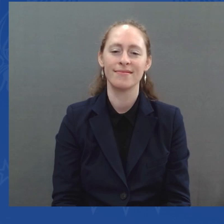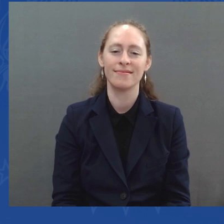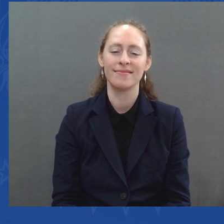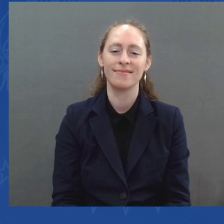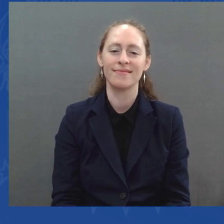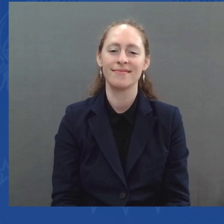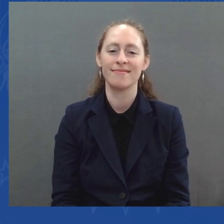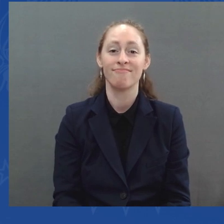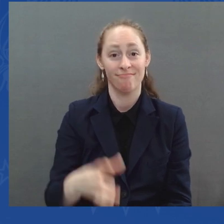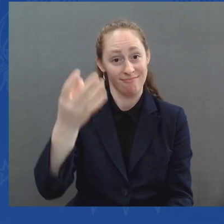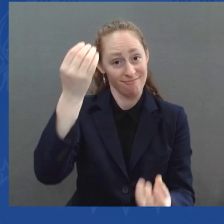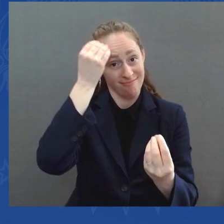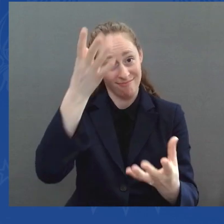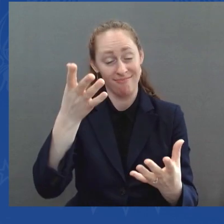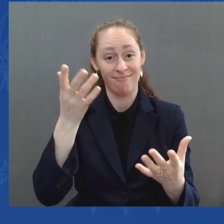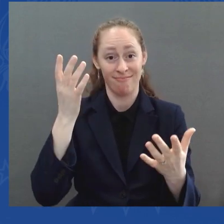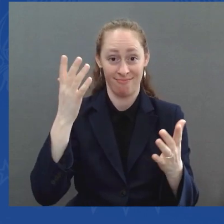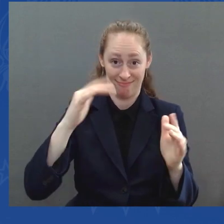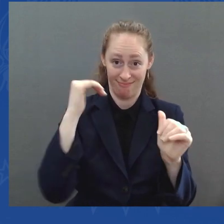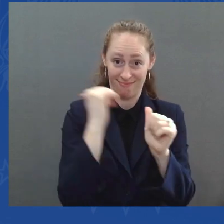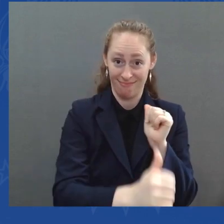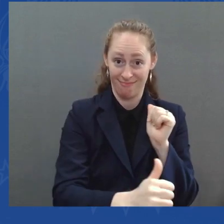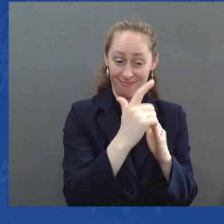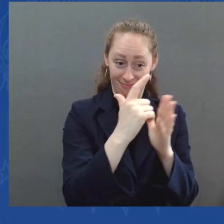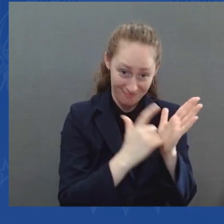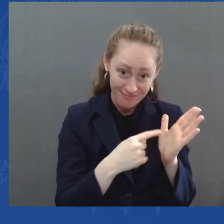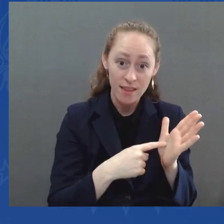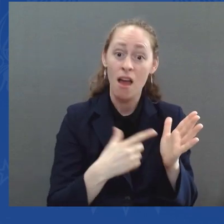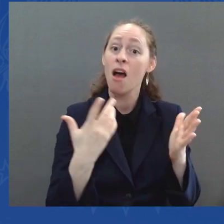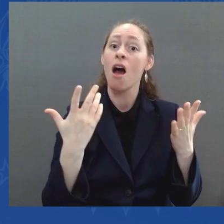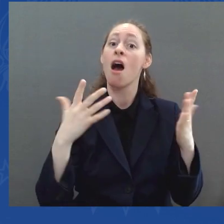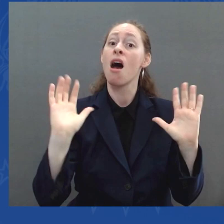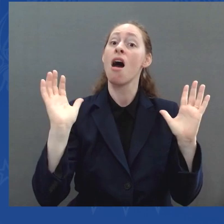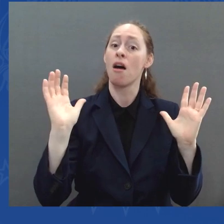a statement about the nation we must be,